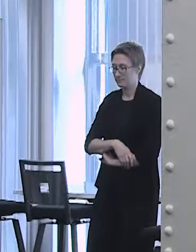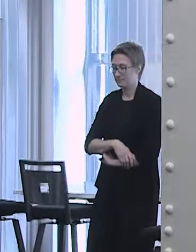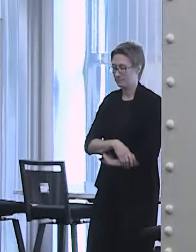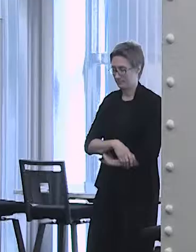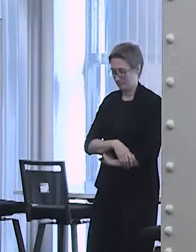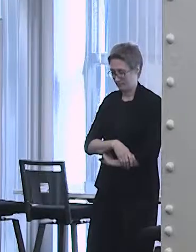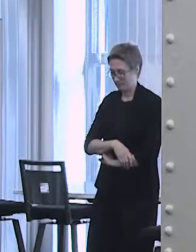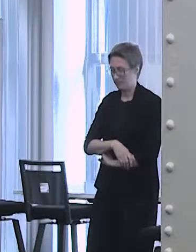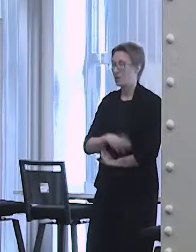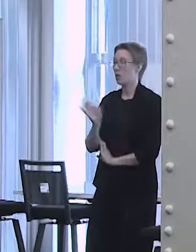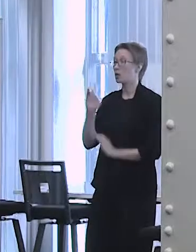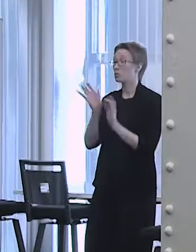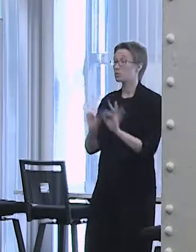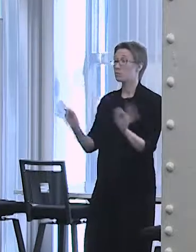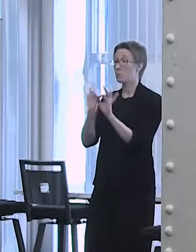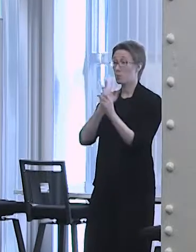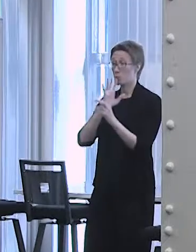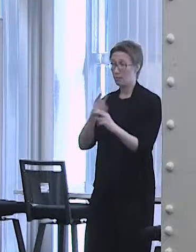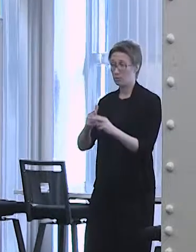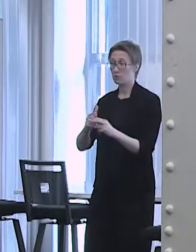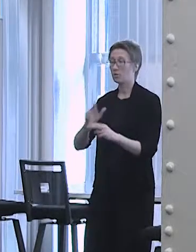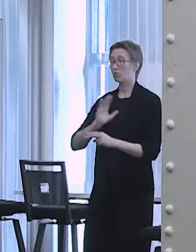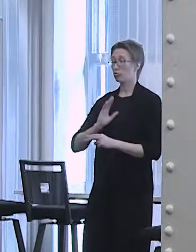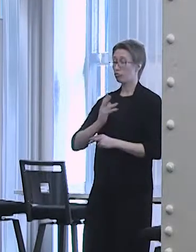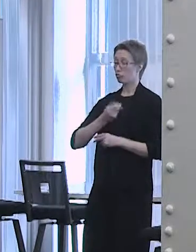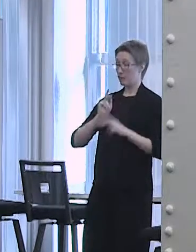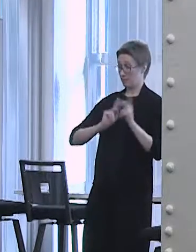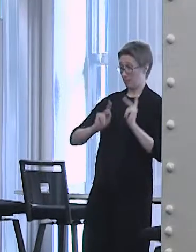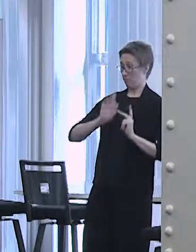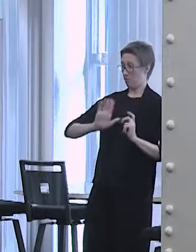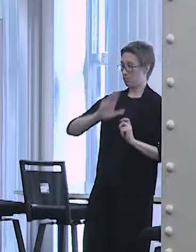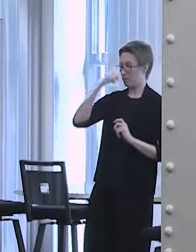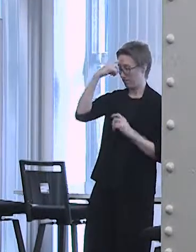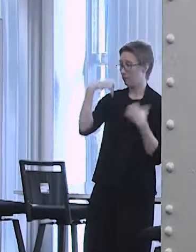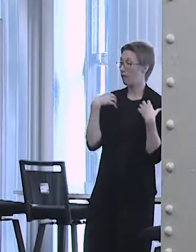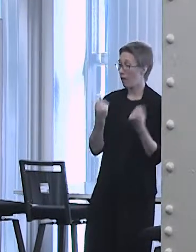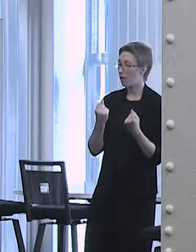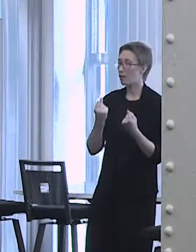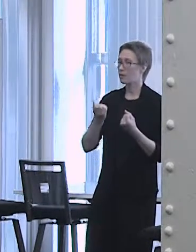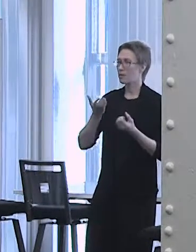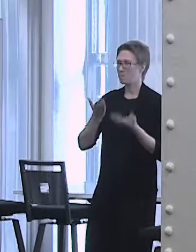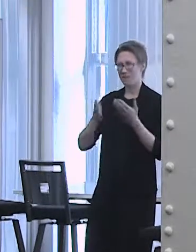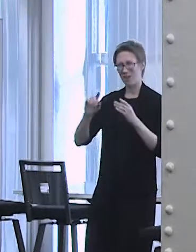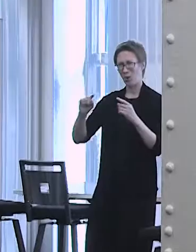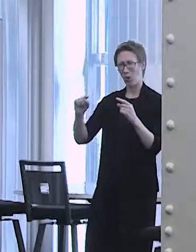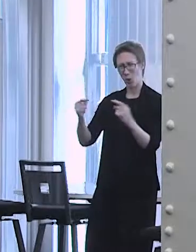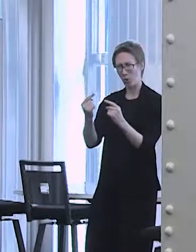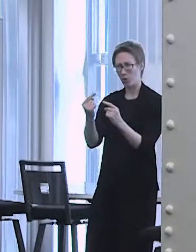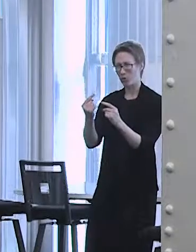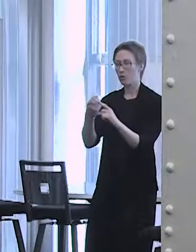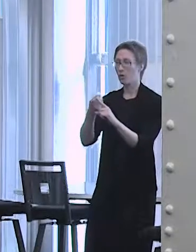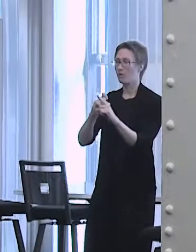It's also important to mention that trans people's mental health might be hurt by toxic messages from society,